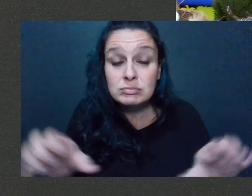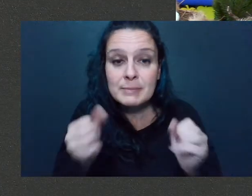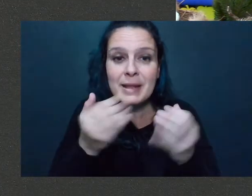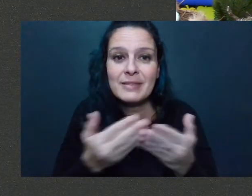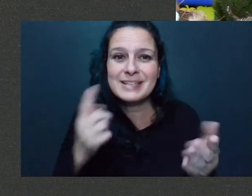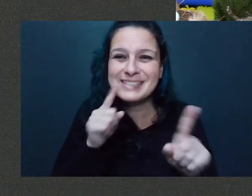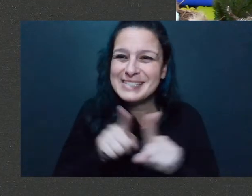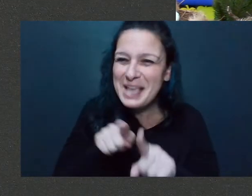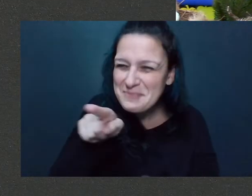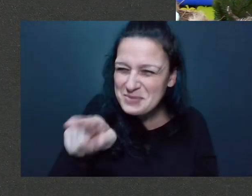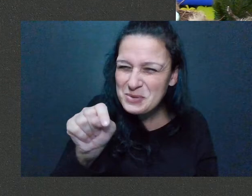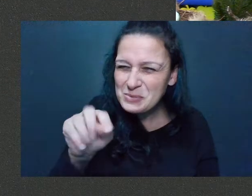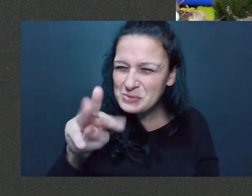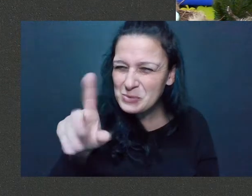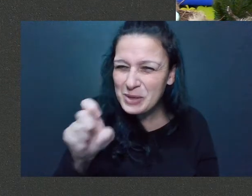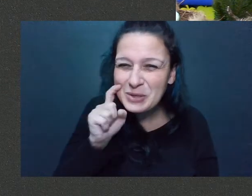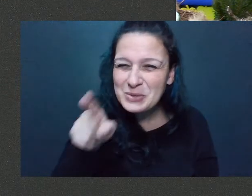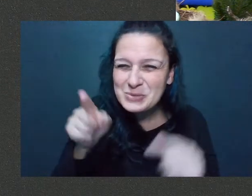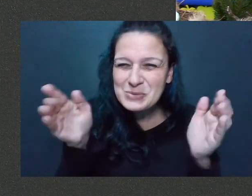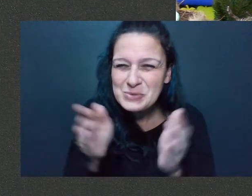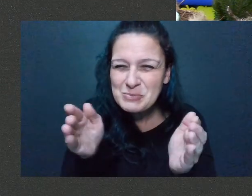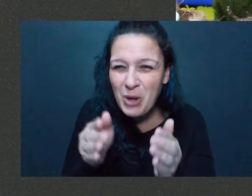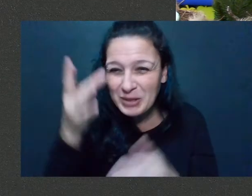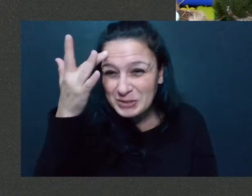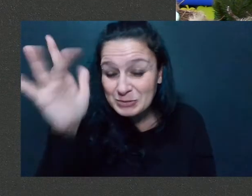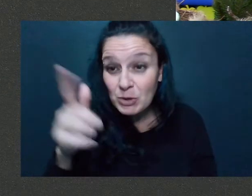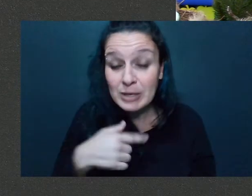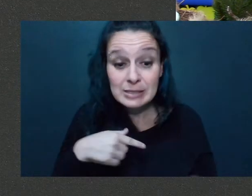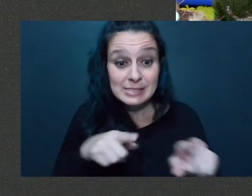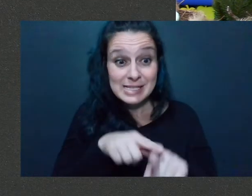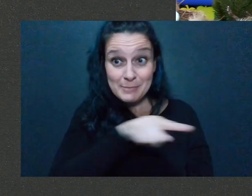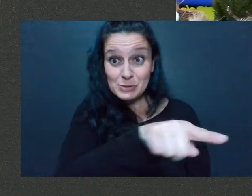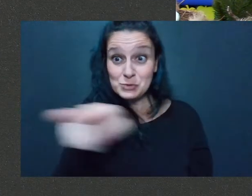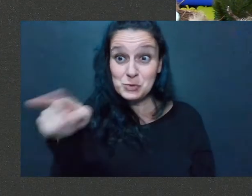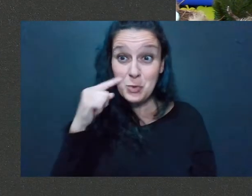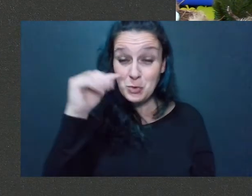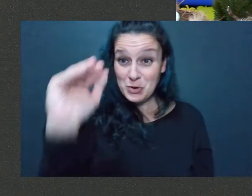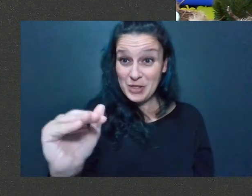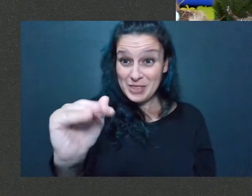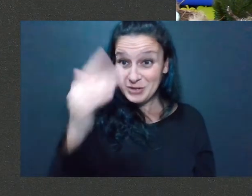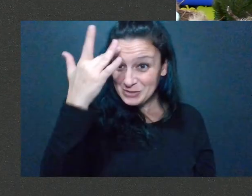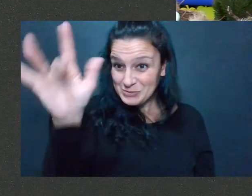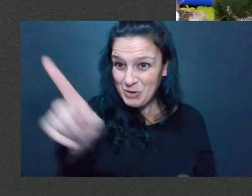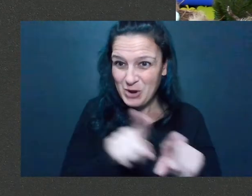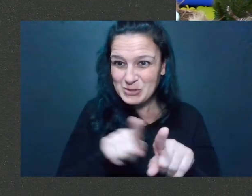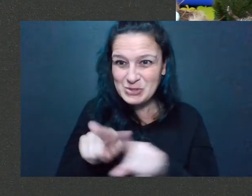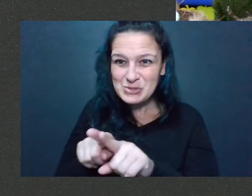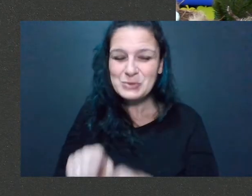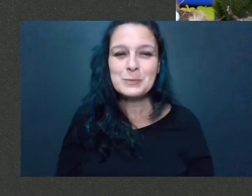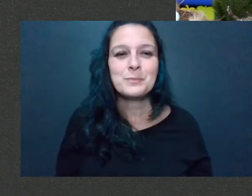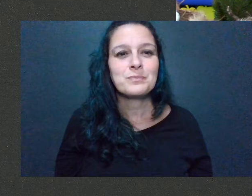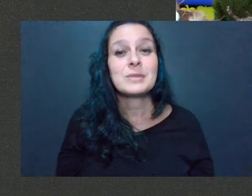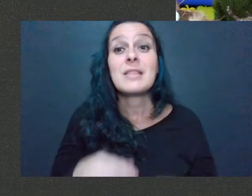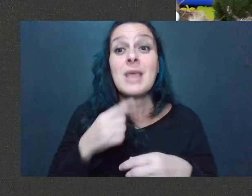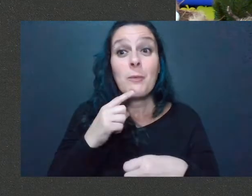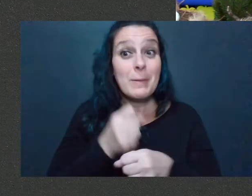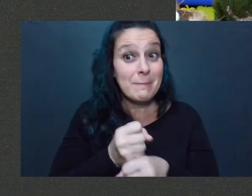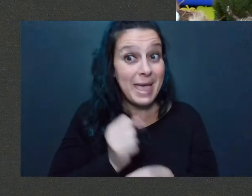Just like you. You're little and you're smart too. Just like you. You're a little and you're smart too. Then we made our own nest.